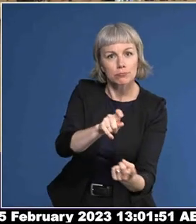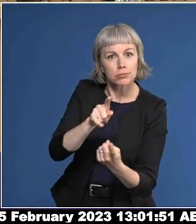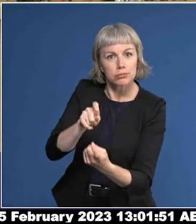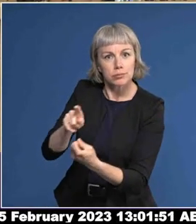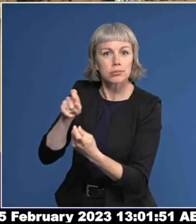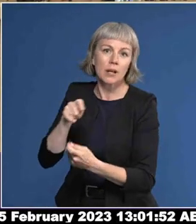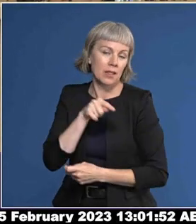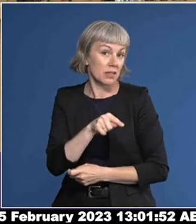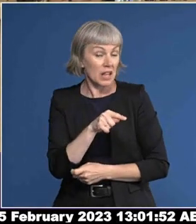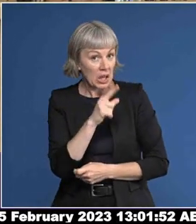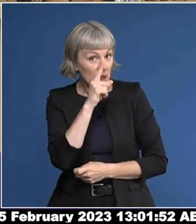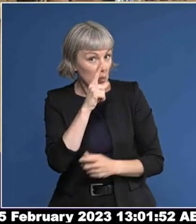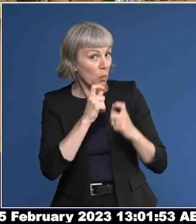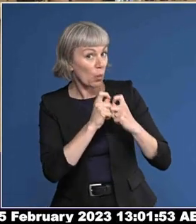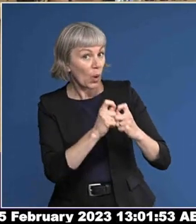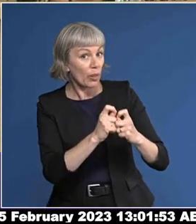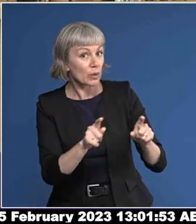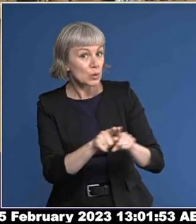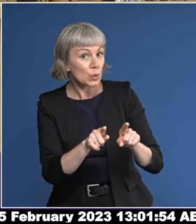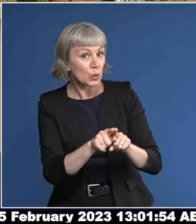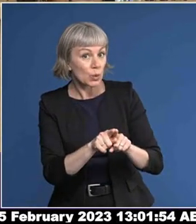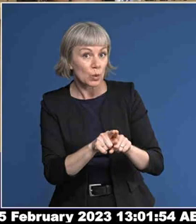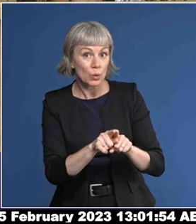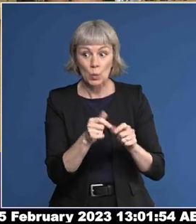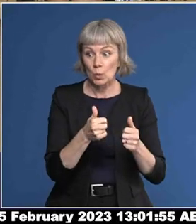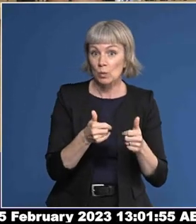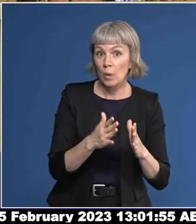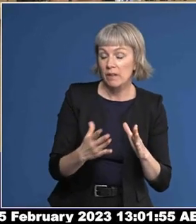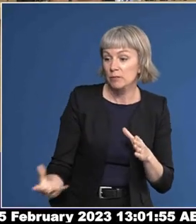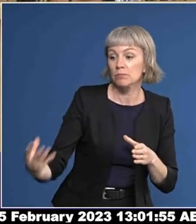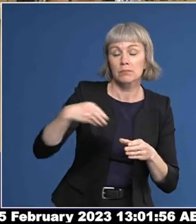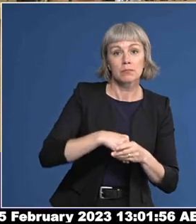have the voice of people with disability, including the voice of people with intellectual disability, on our boards.